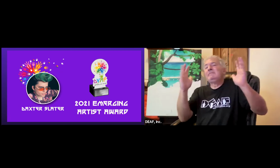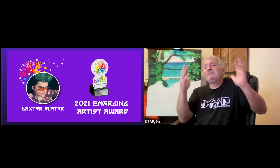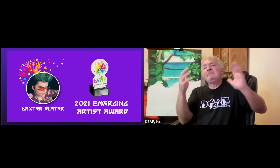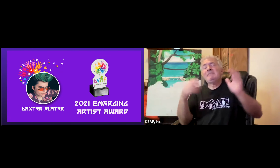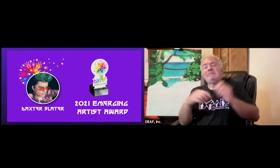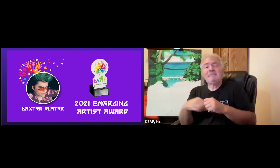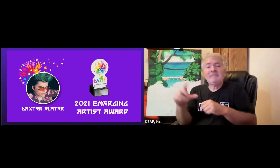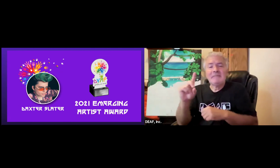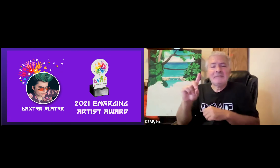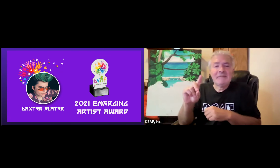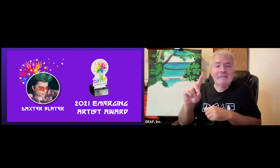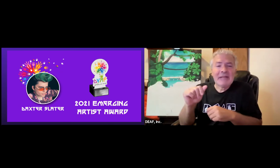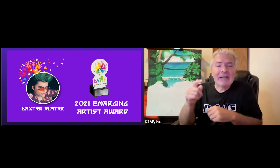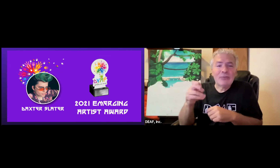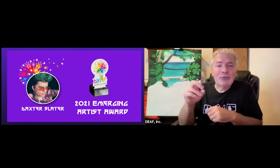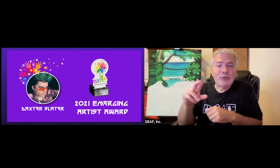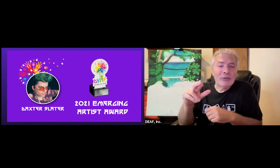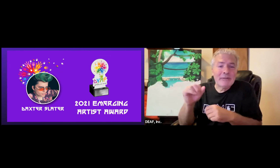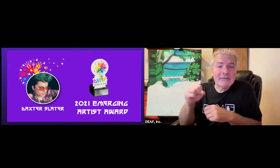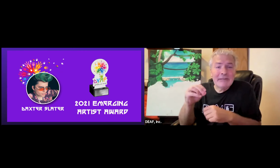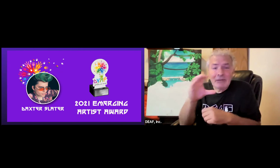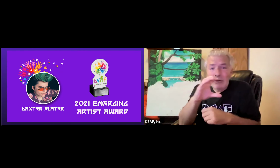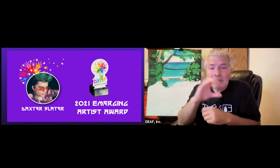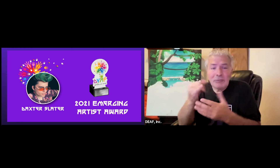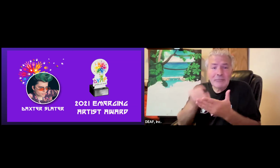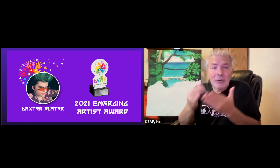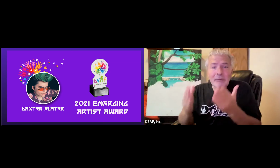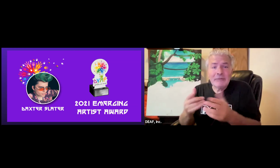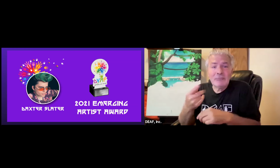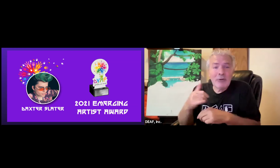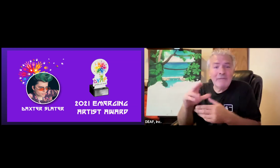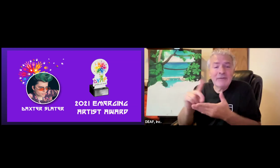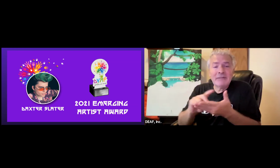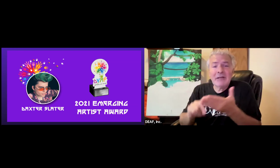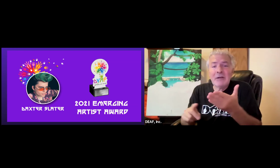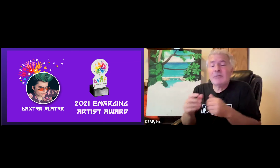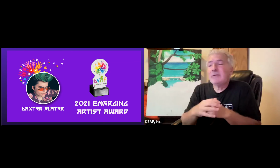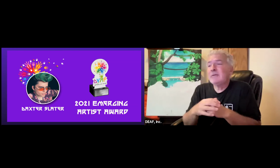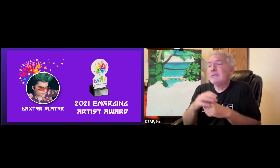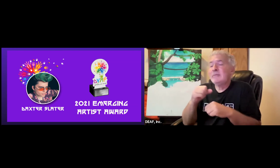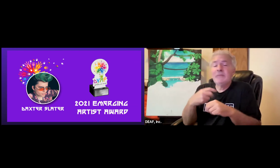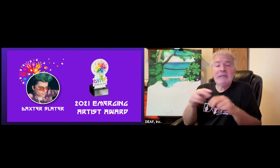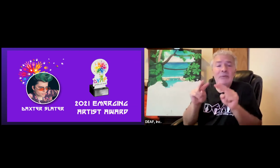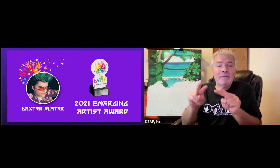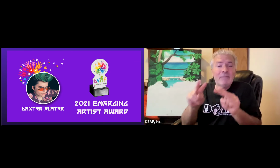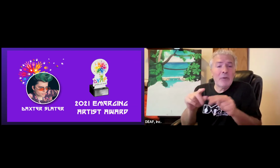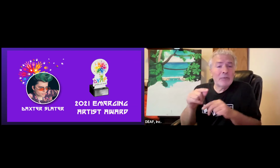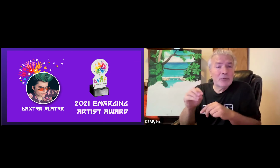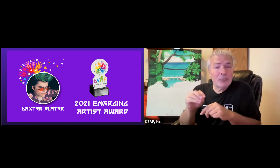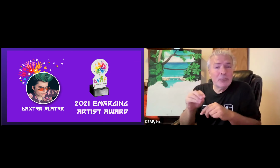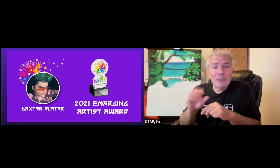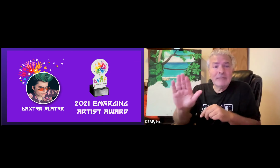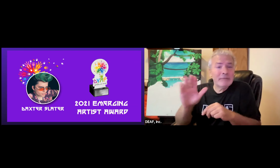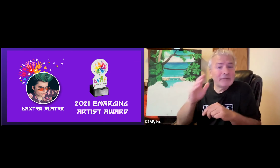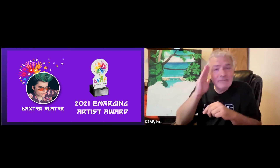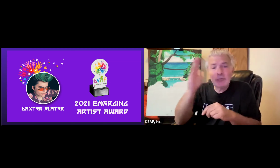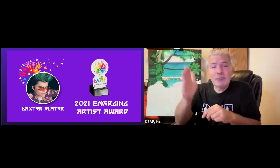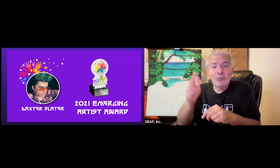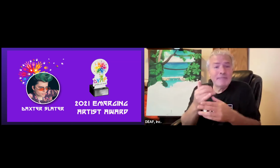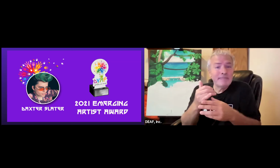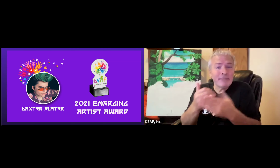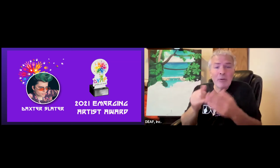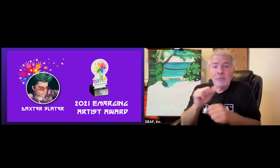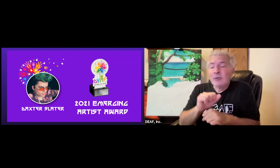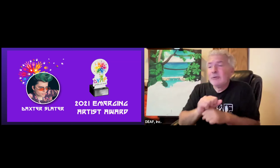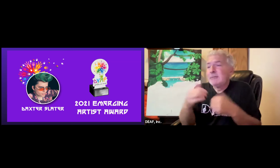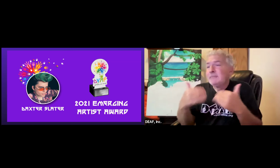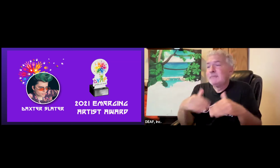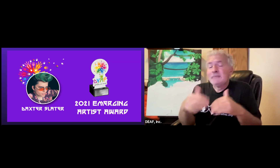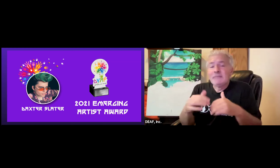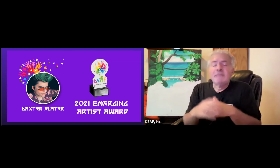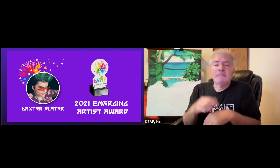Our winner of the emerging artist award. Daxter is a cartoon artists and graphic designer. We look forward to his future and seeing his work.